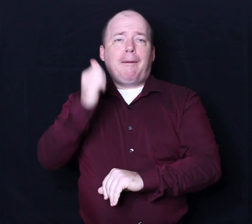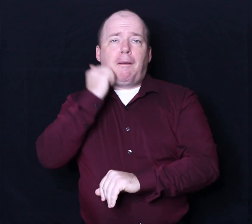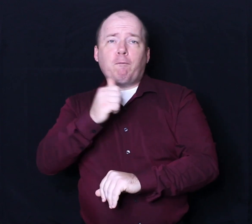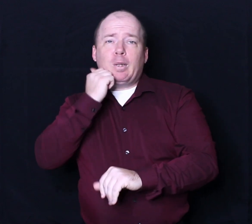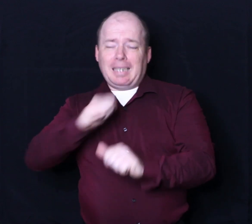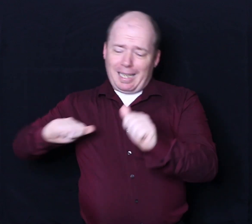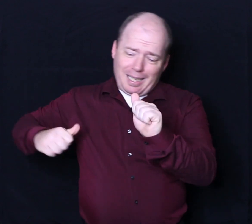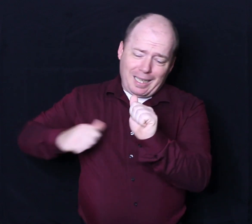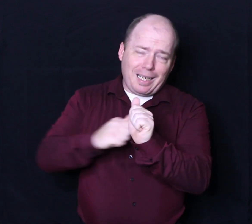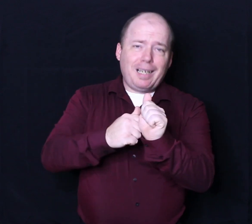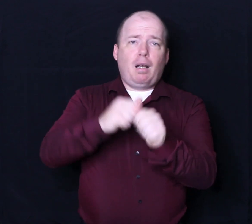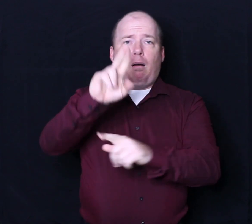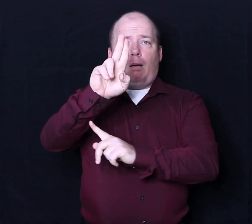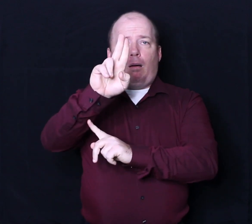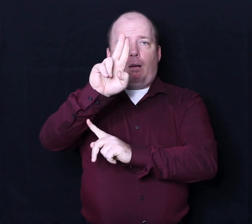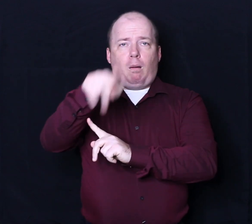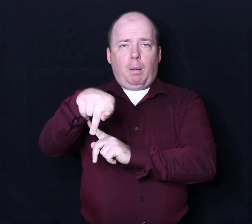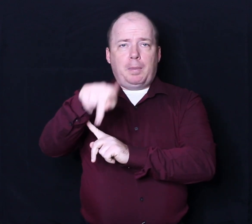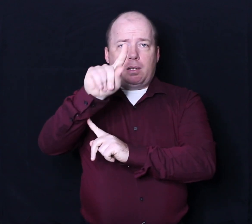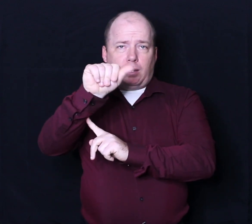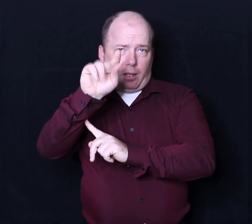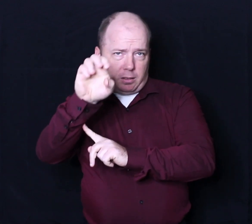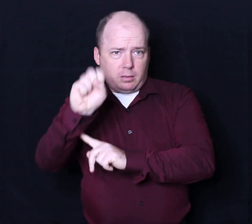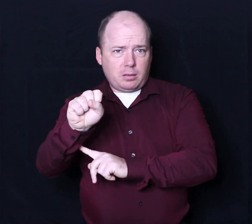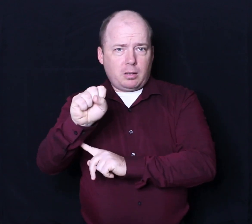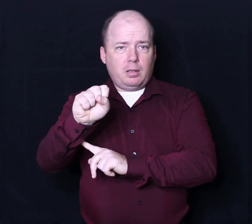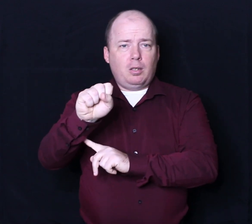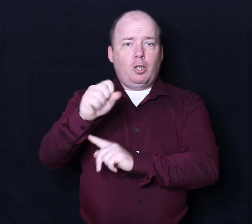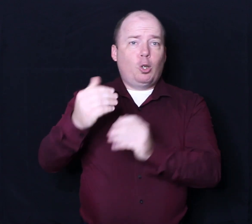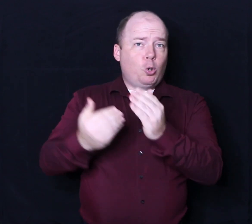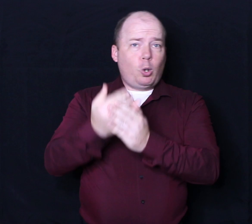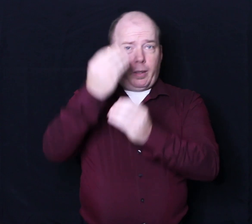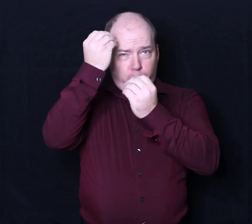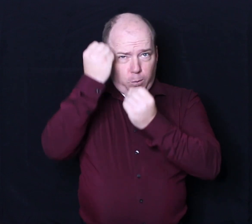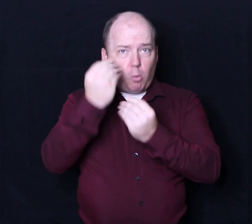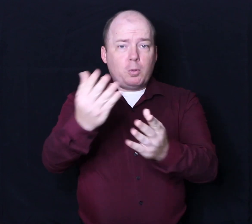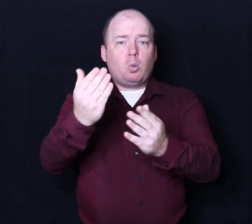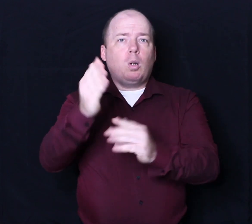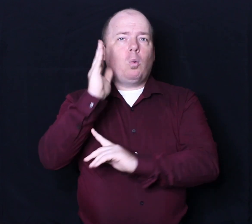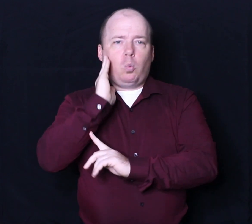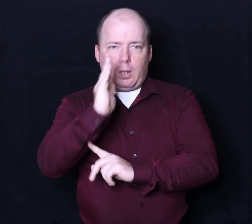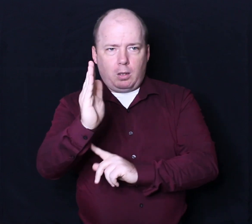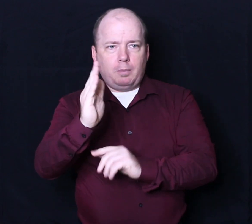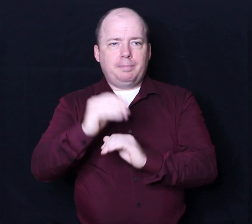We will do our best to provide you with must up to date and accurate info.